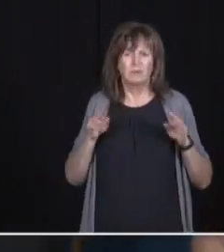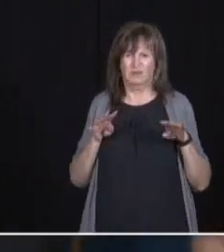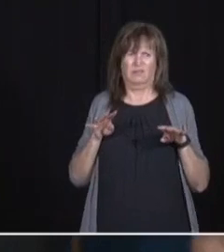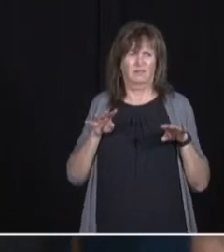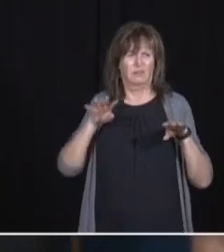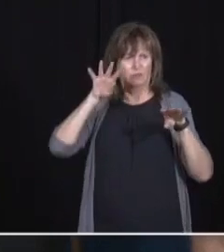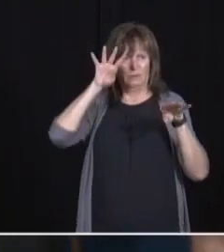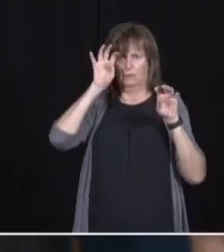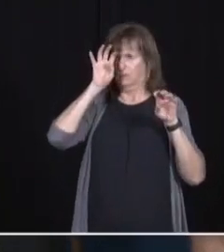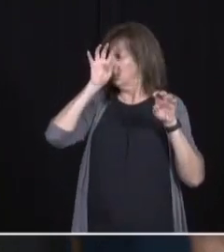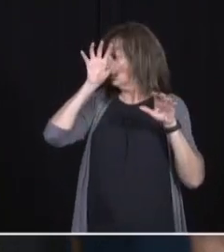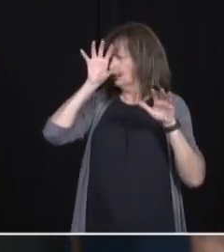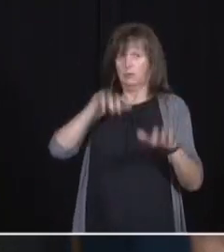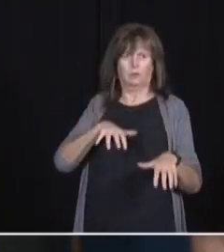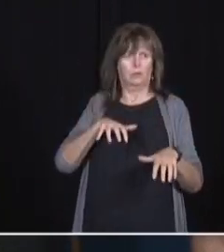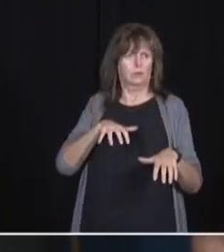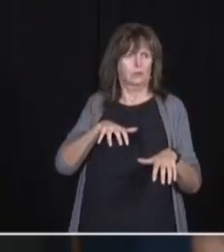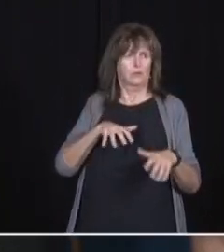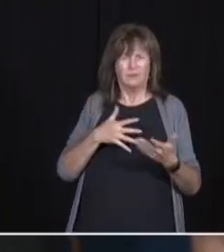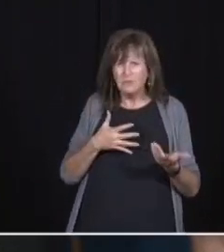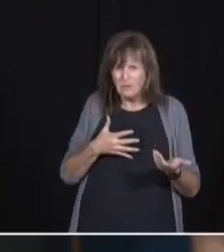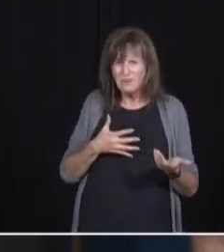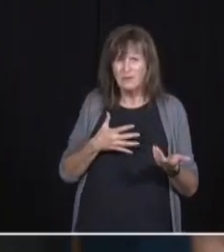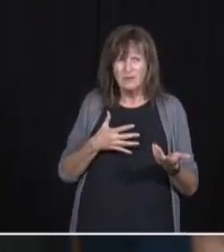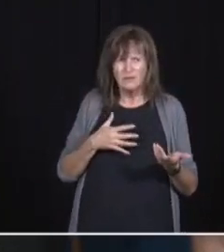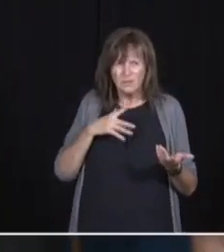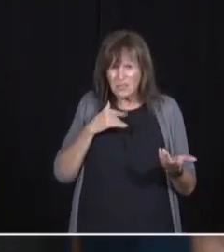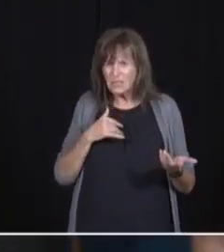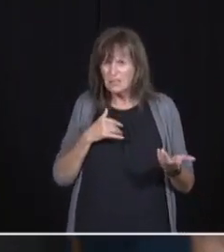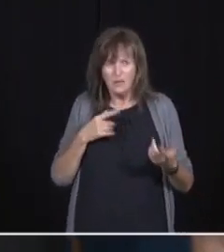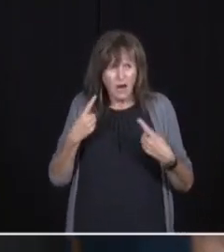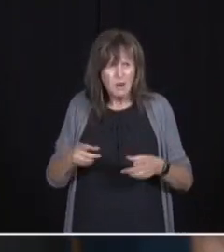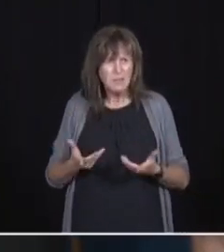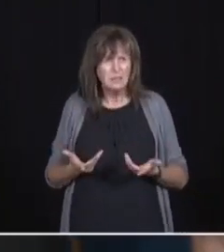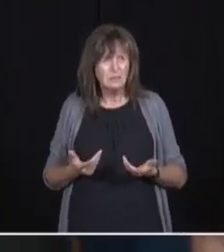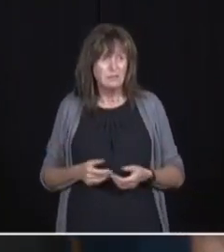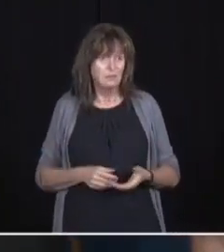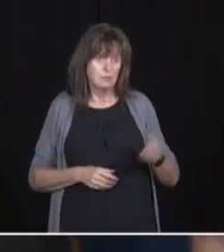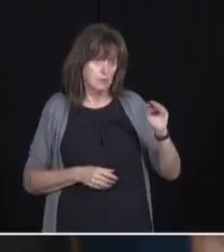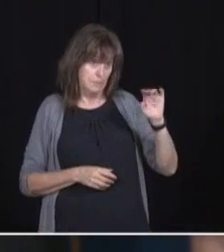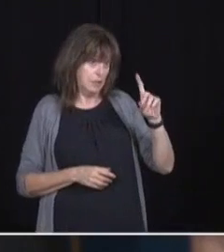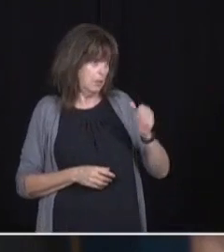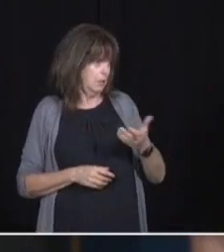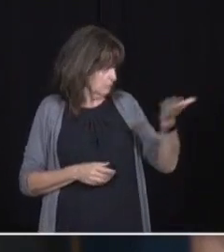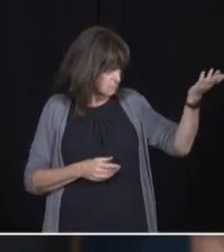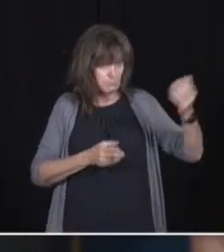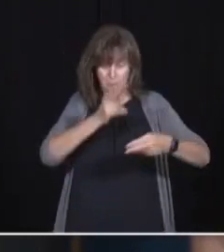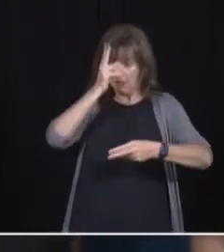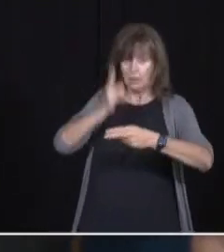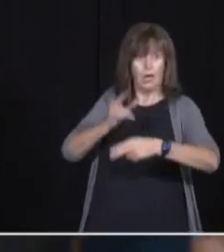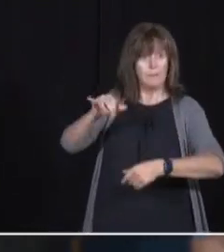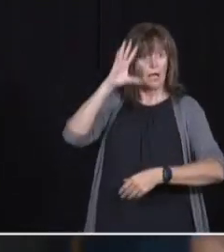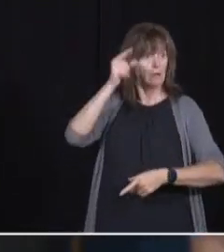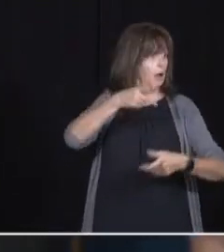And that is what we have to focus on. Making sure that we continue lowering the cases. As for the folks at Brampton Robert, what